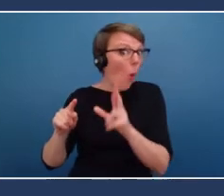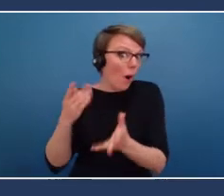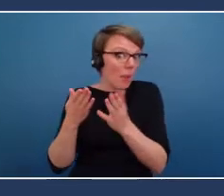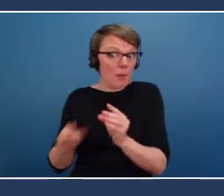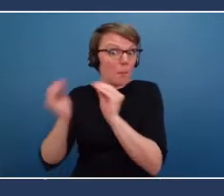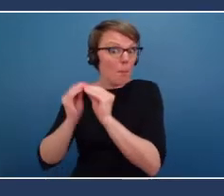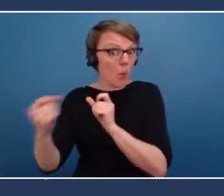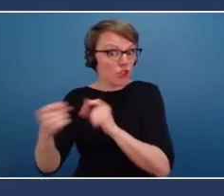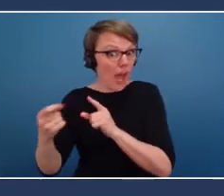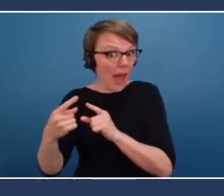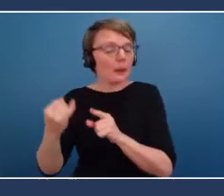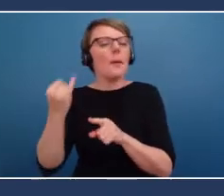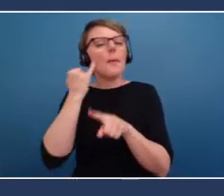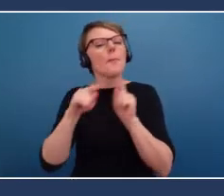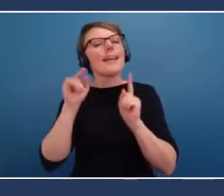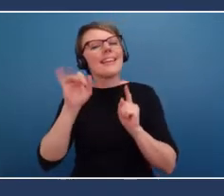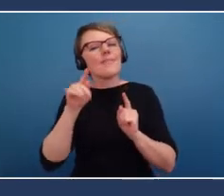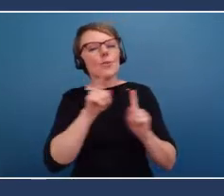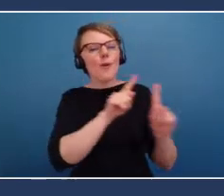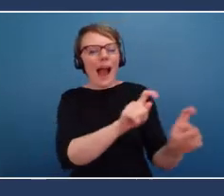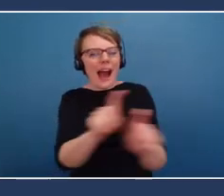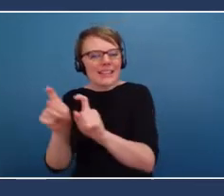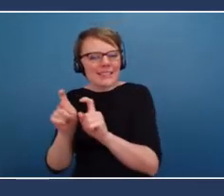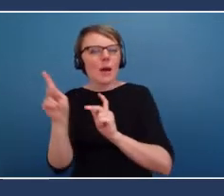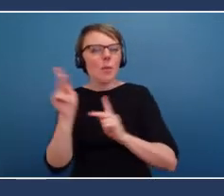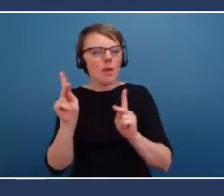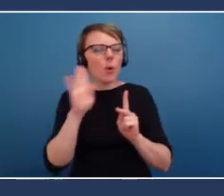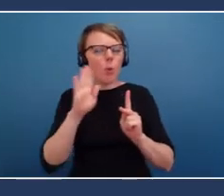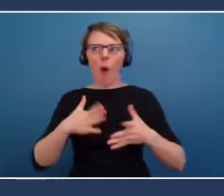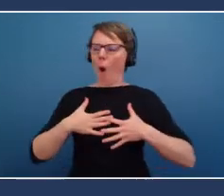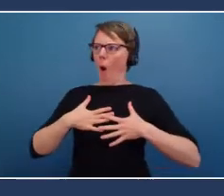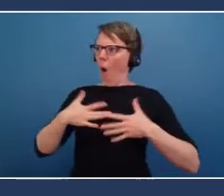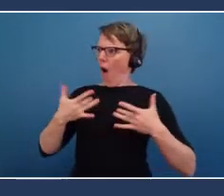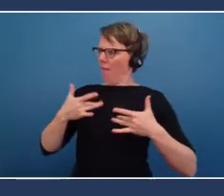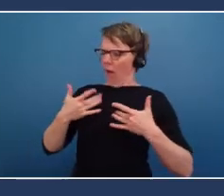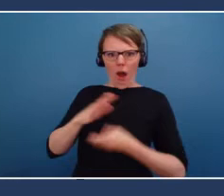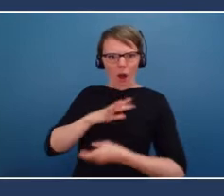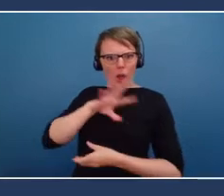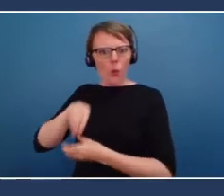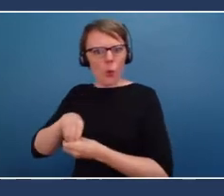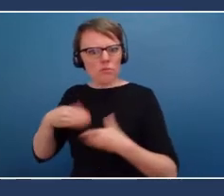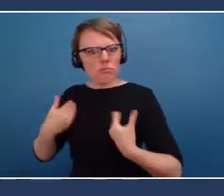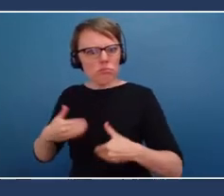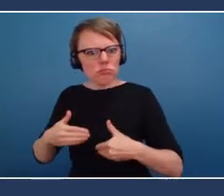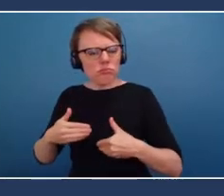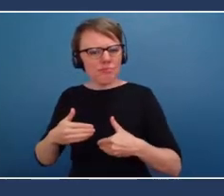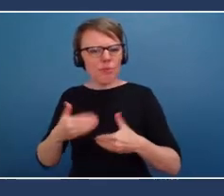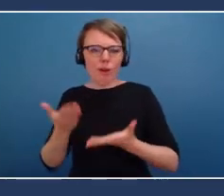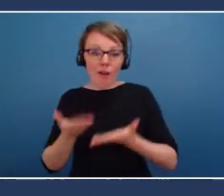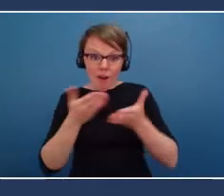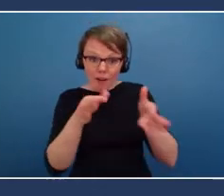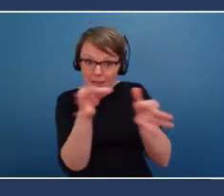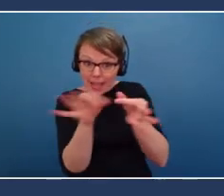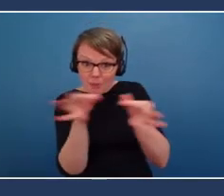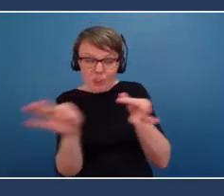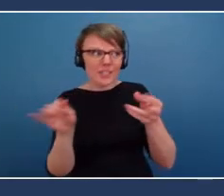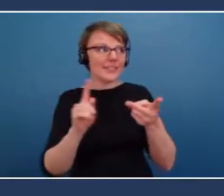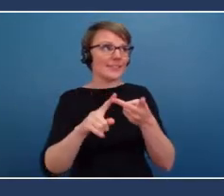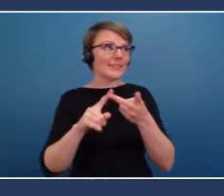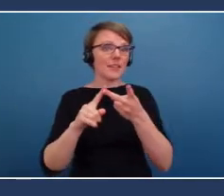see that people will really respond in a great way. Offering those captions, turning cameras on and off, really simple tips.